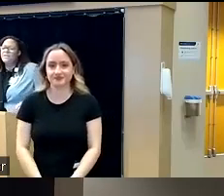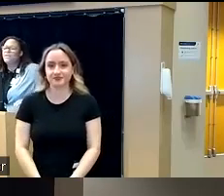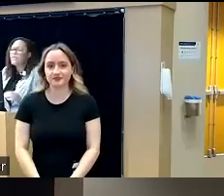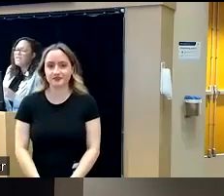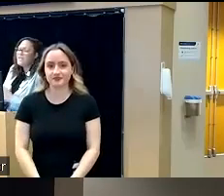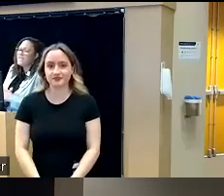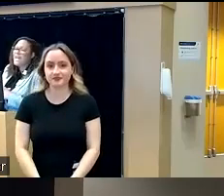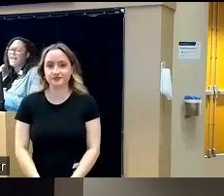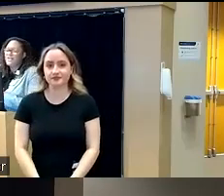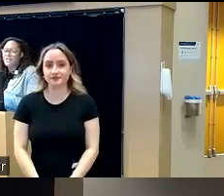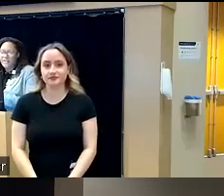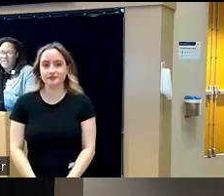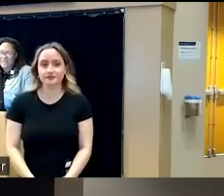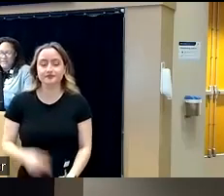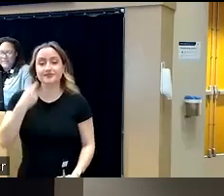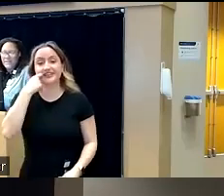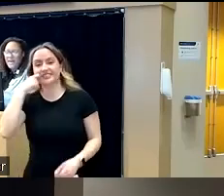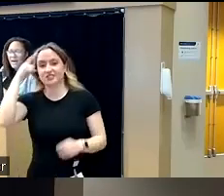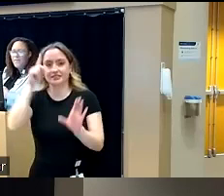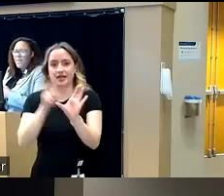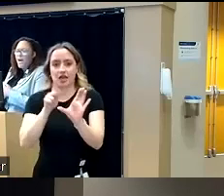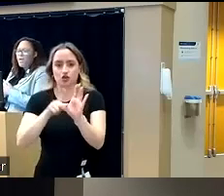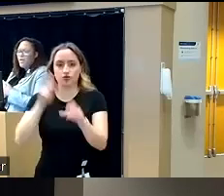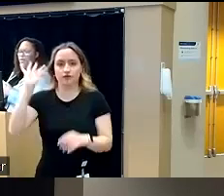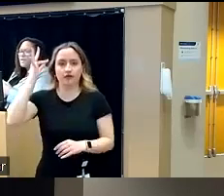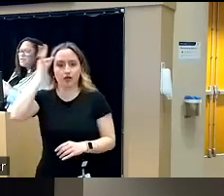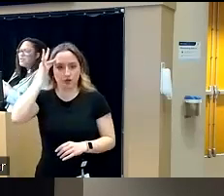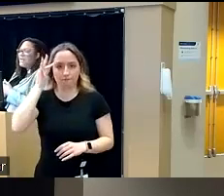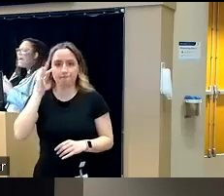so for the addiction Psychiatry Fellowship our goals are to train